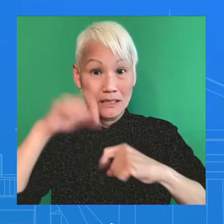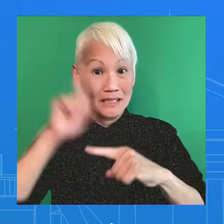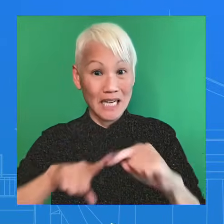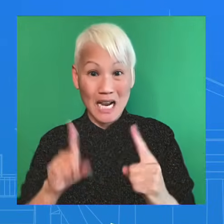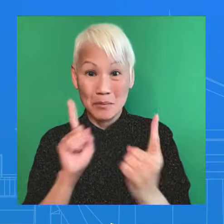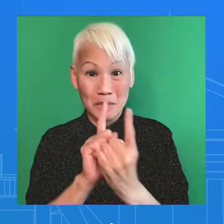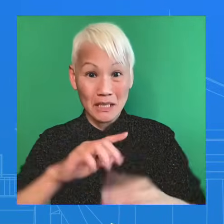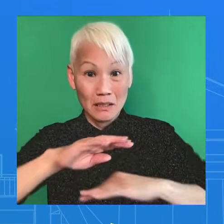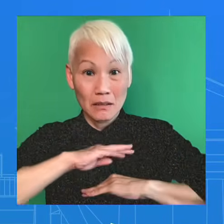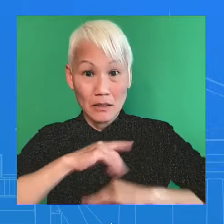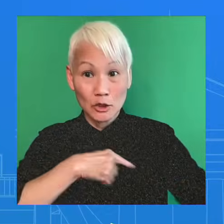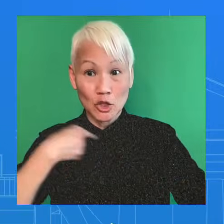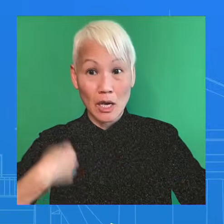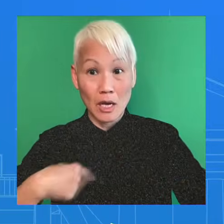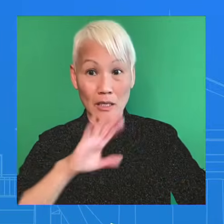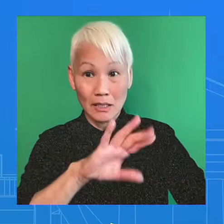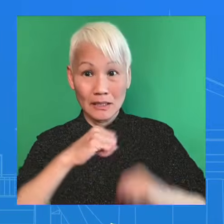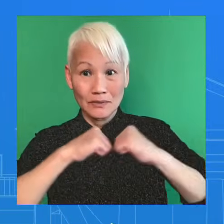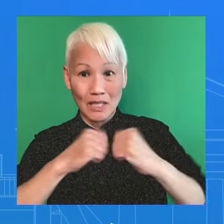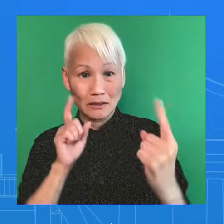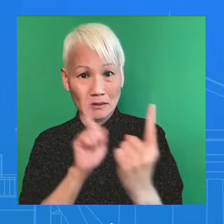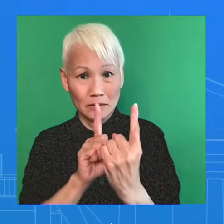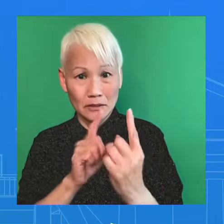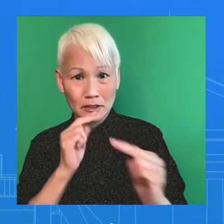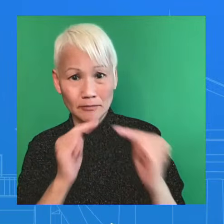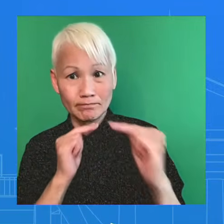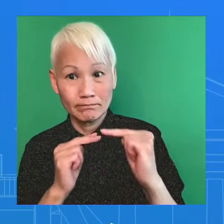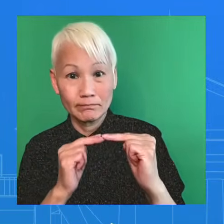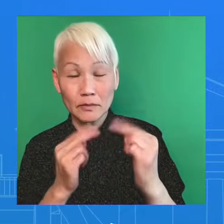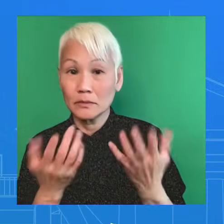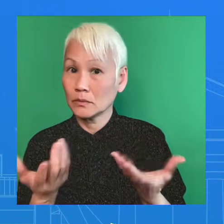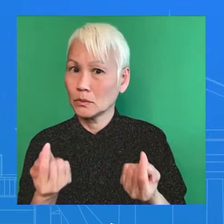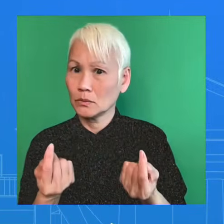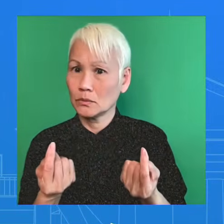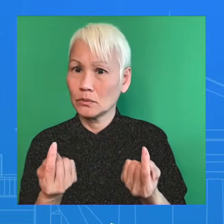is visiting China. So, do -- my question is: Do you think it's more difficult